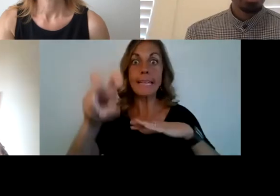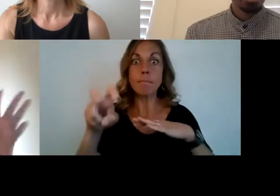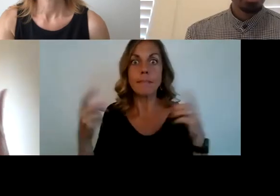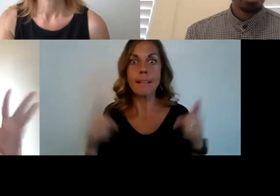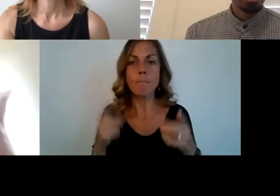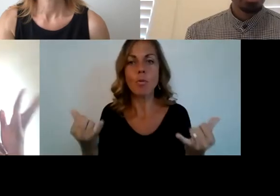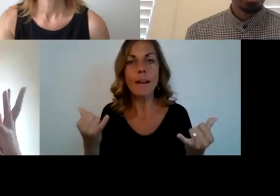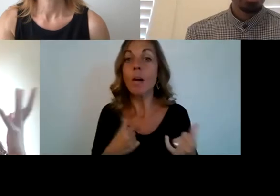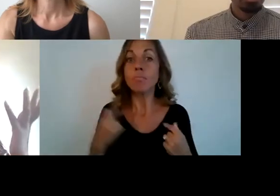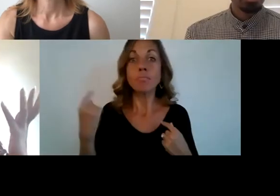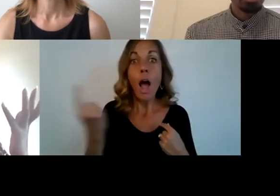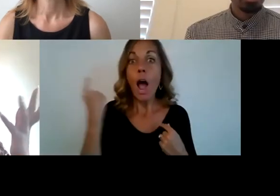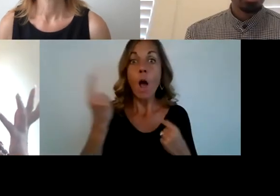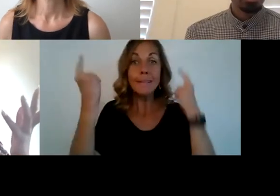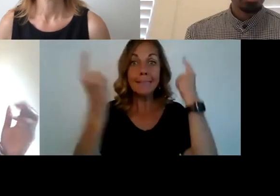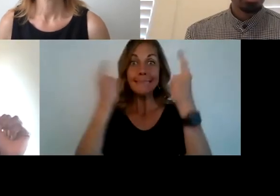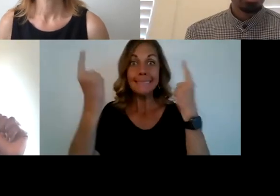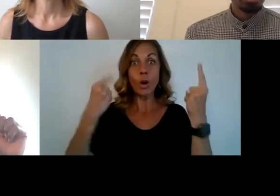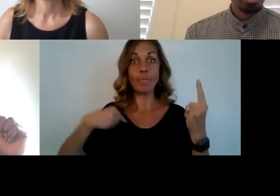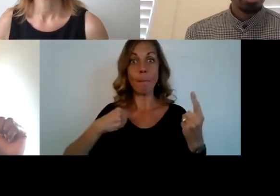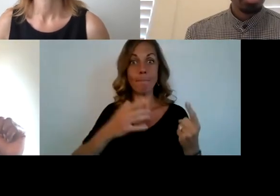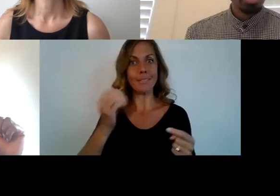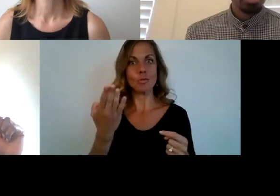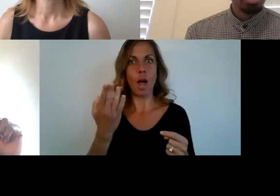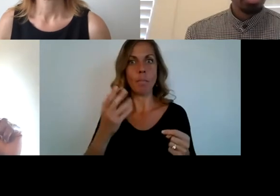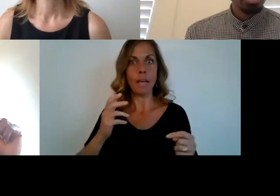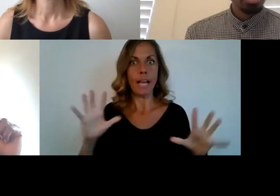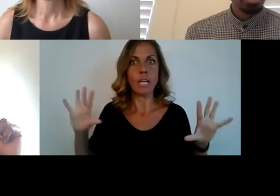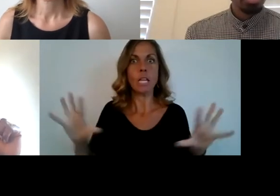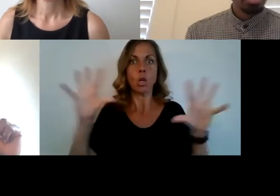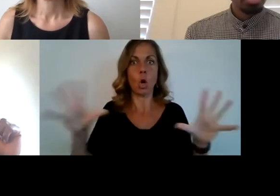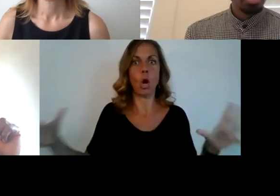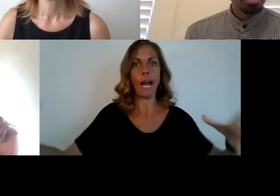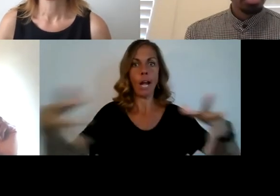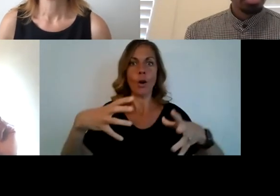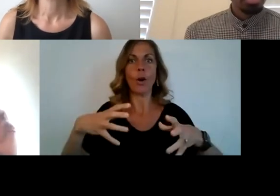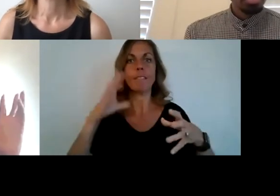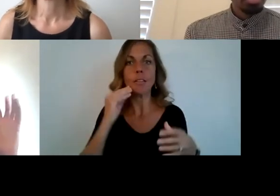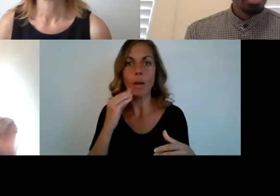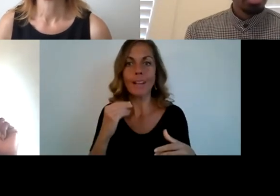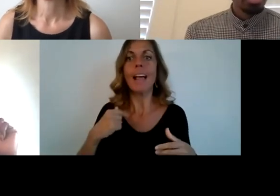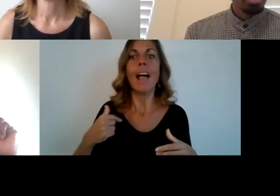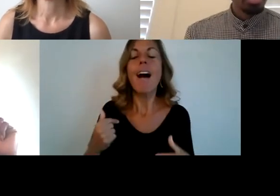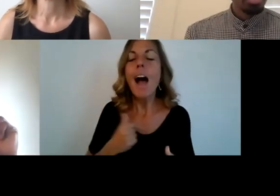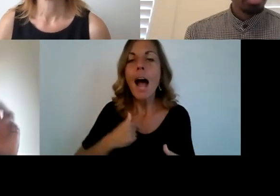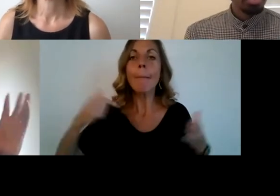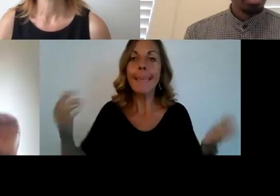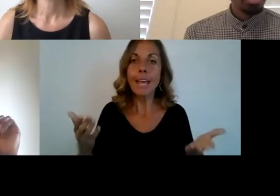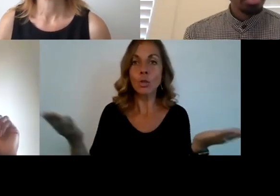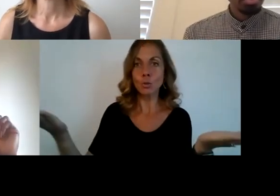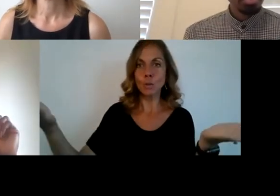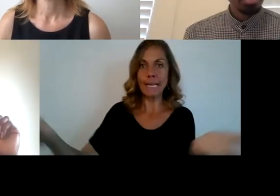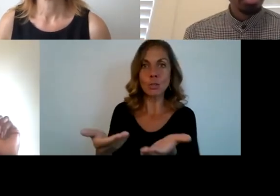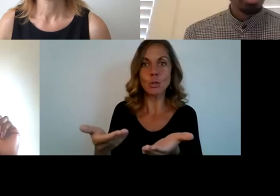job to be a curator of experiences. Like I am here to introduce and illuminate for the